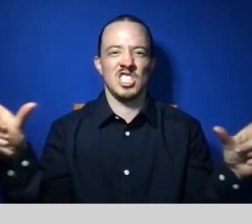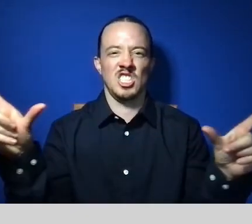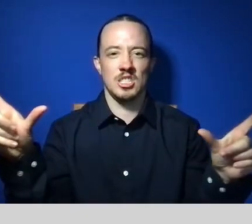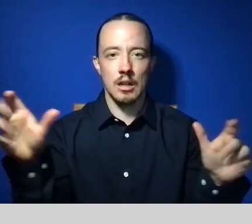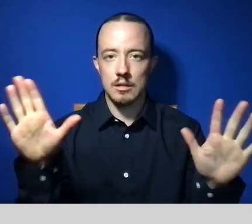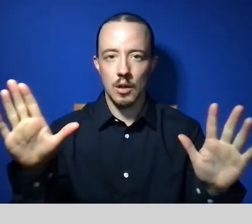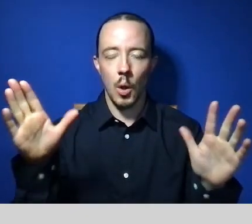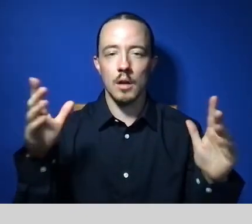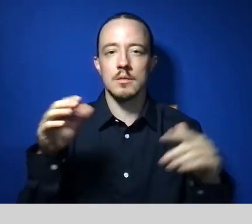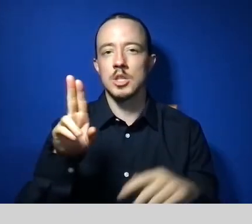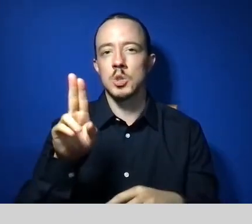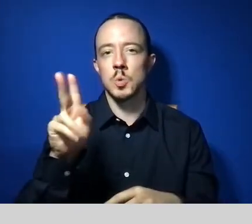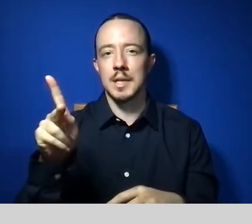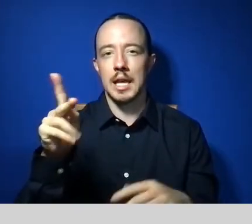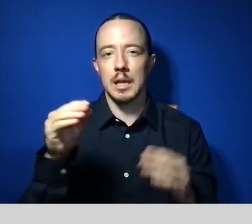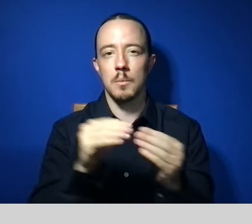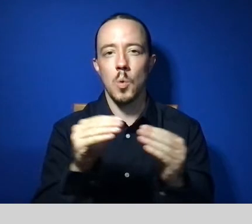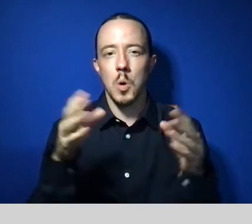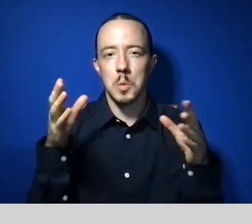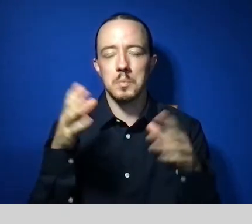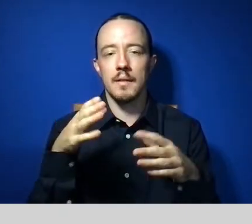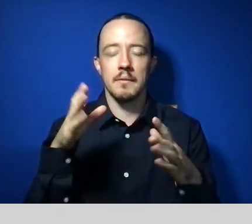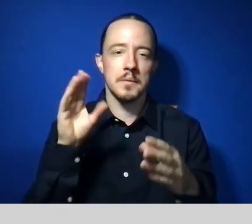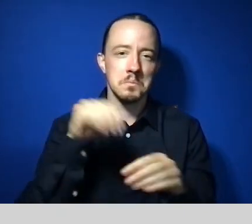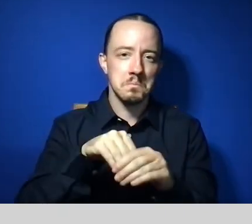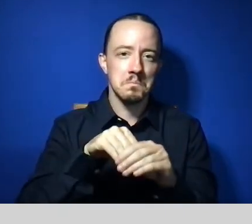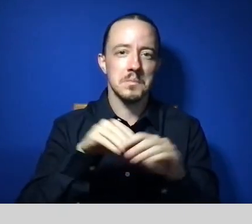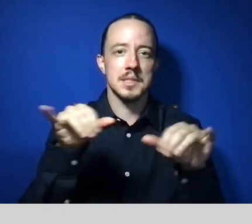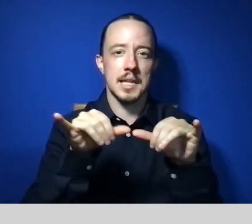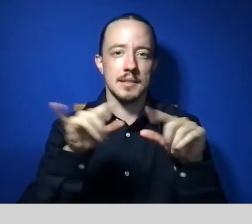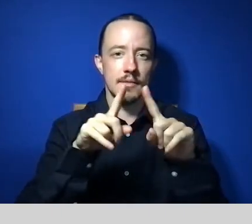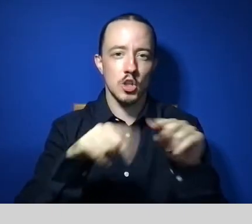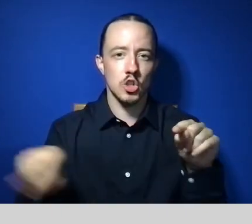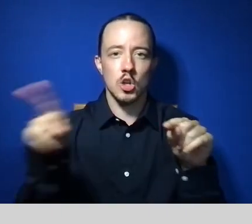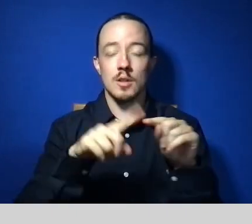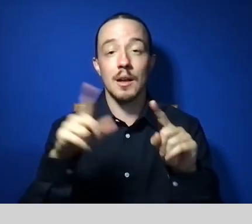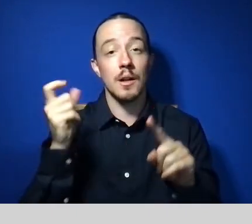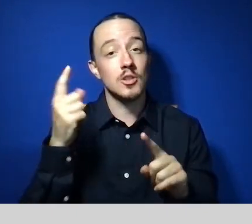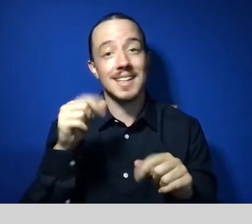So I made it a little bit smaller so we could fit in there. I didn't add a legend.